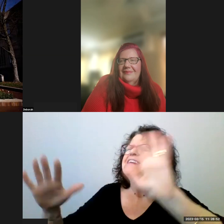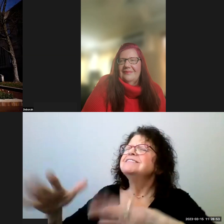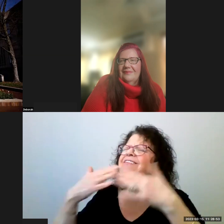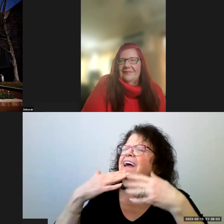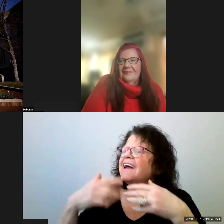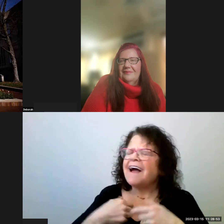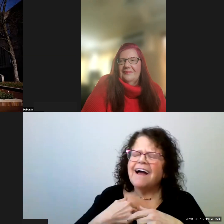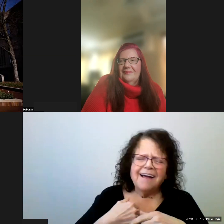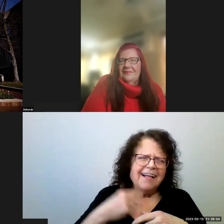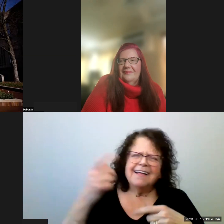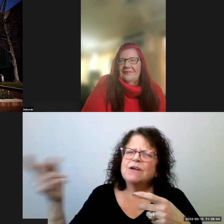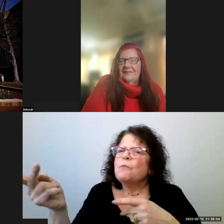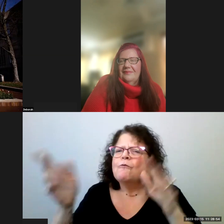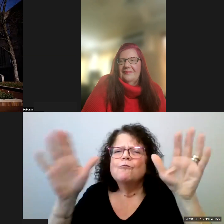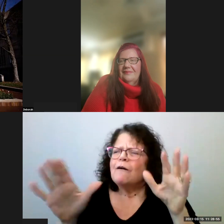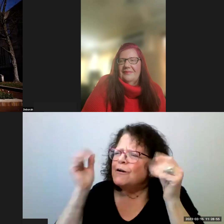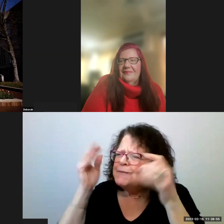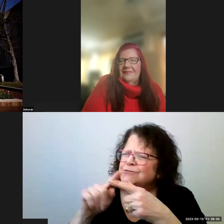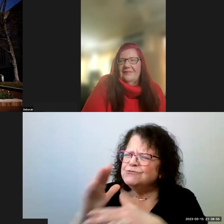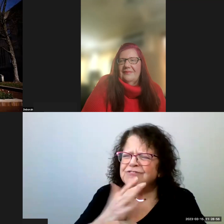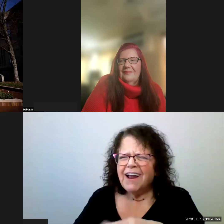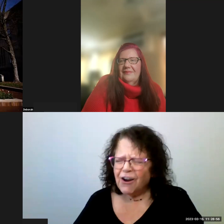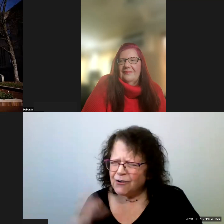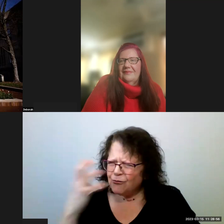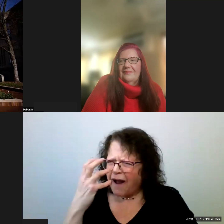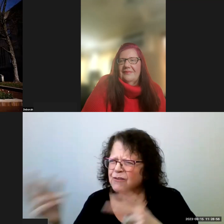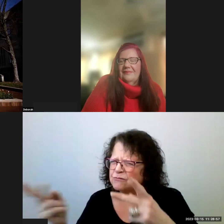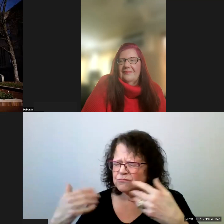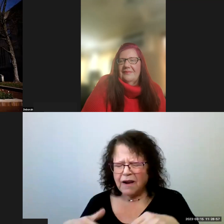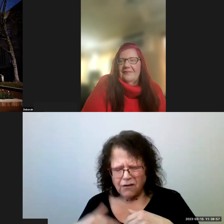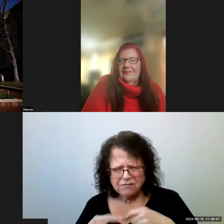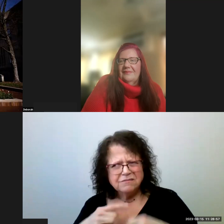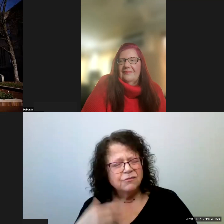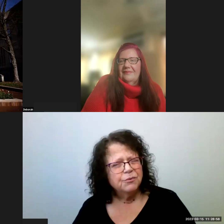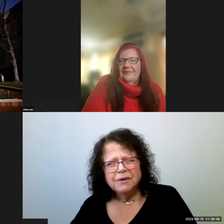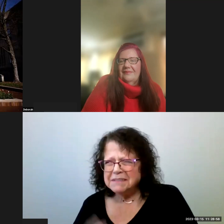to share. You've had some real experiences during the pandemic. Again, I want to thank